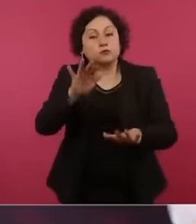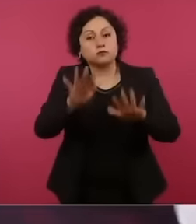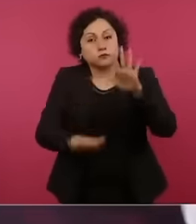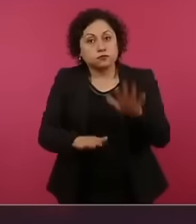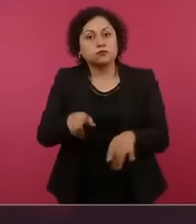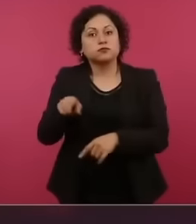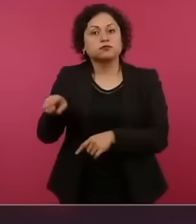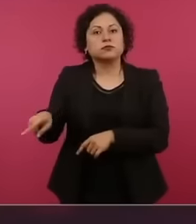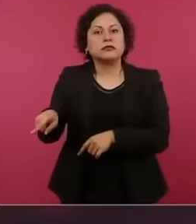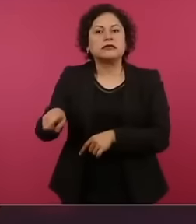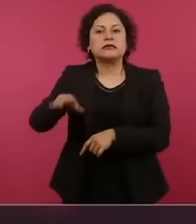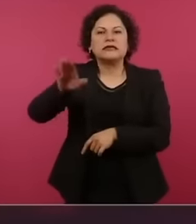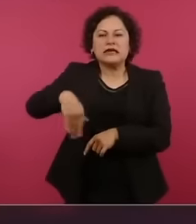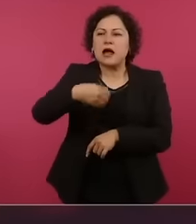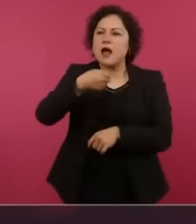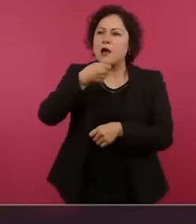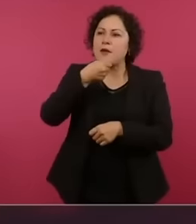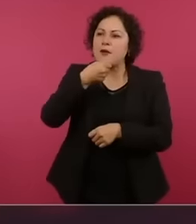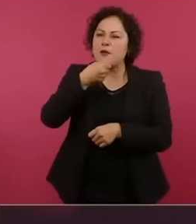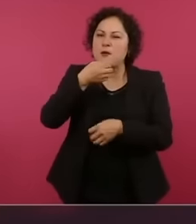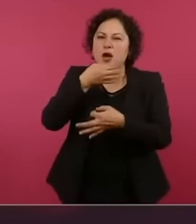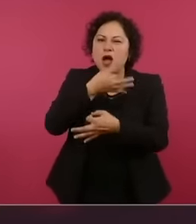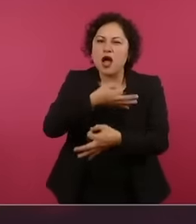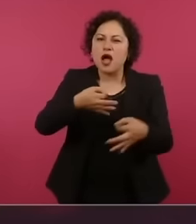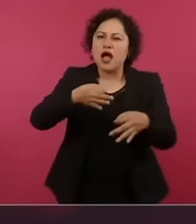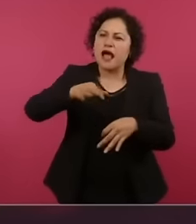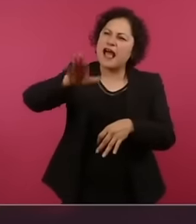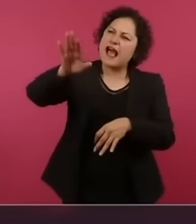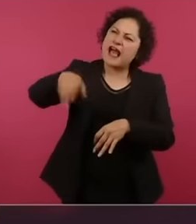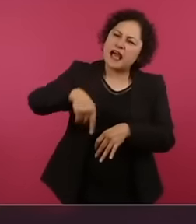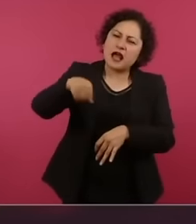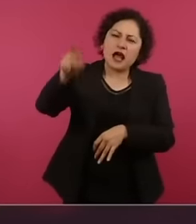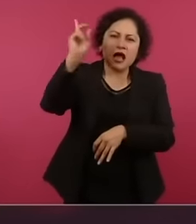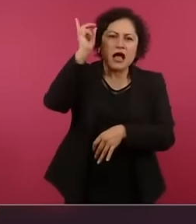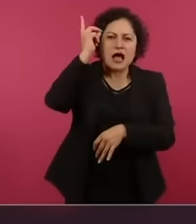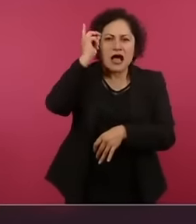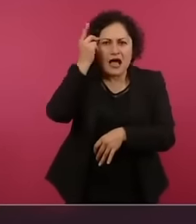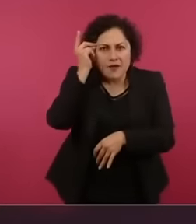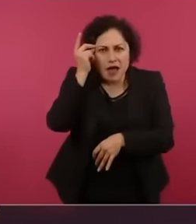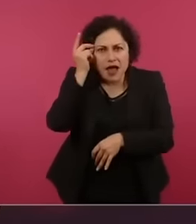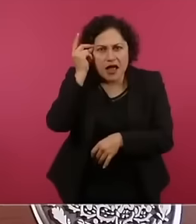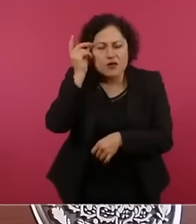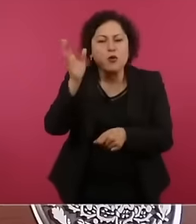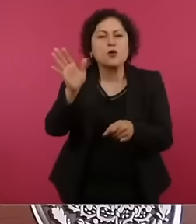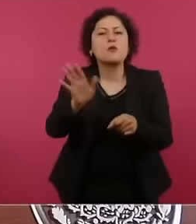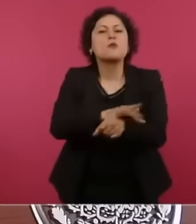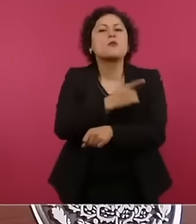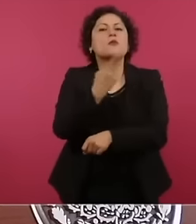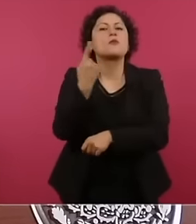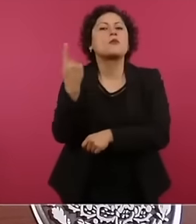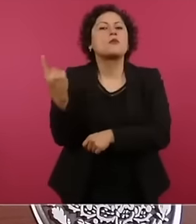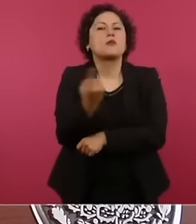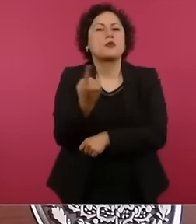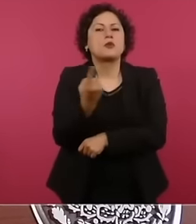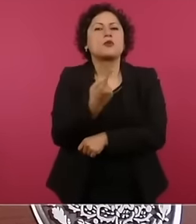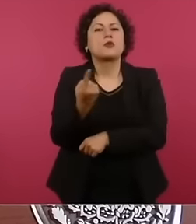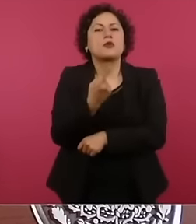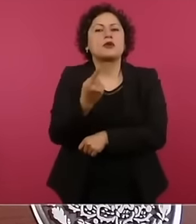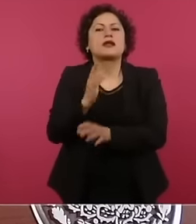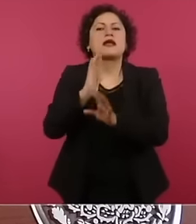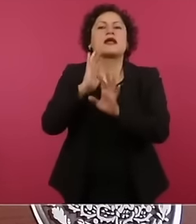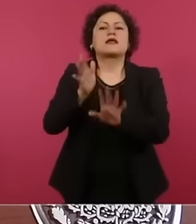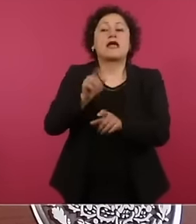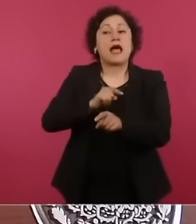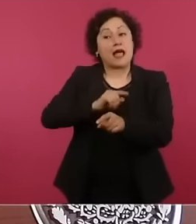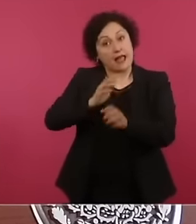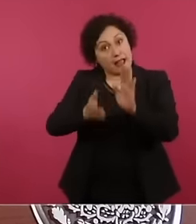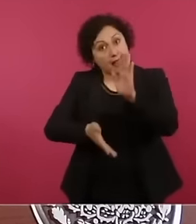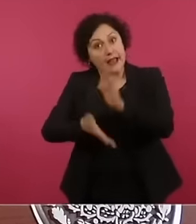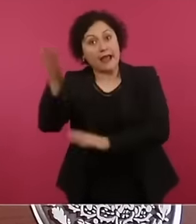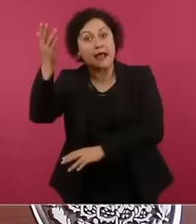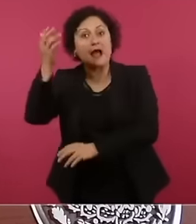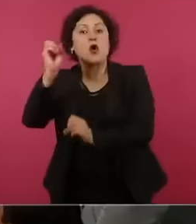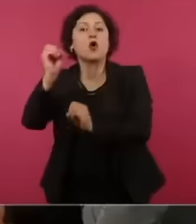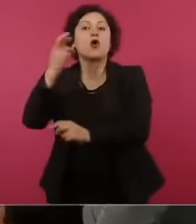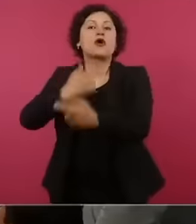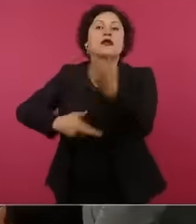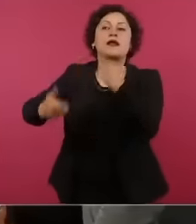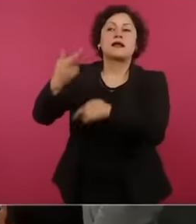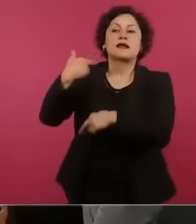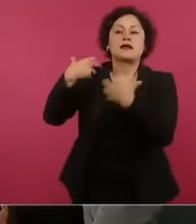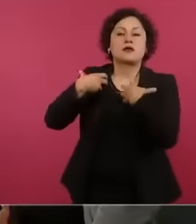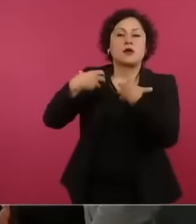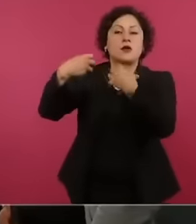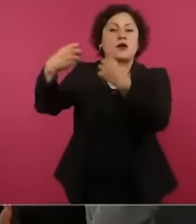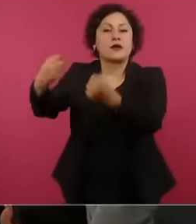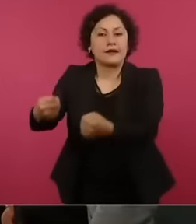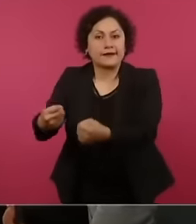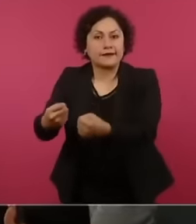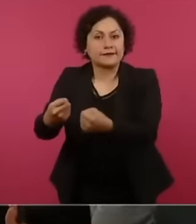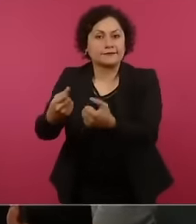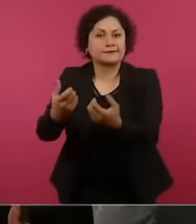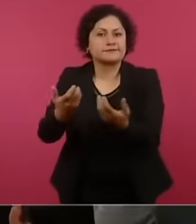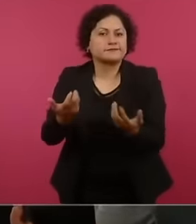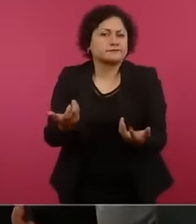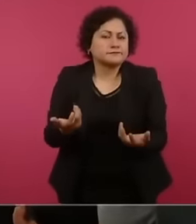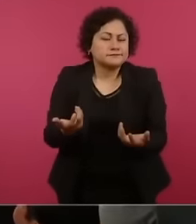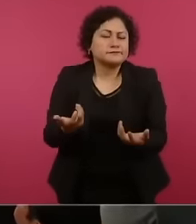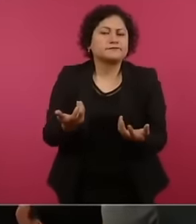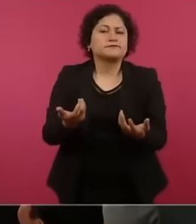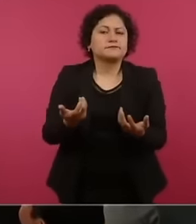the horse because someone is coming back who is